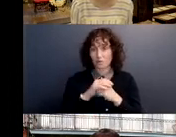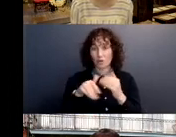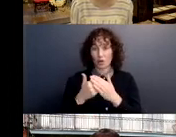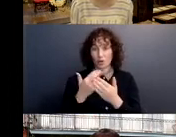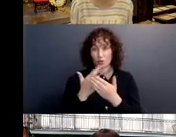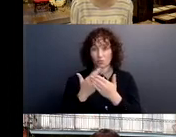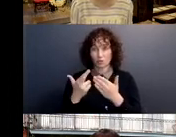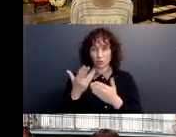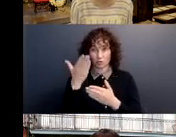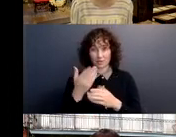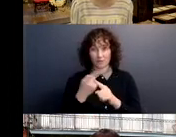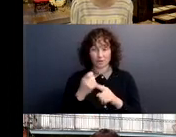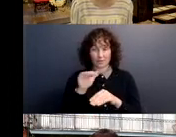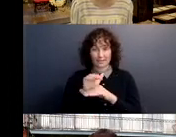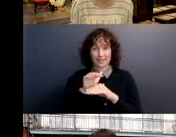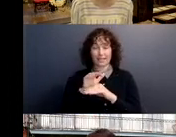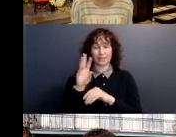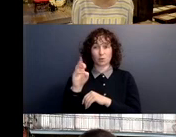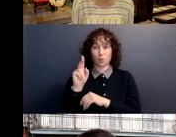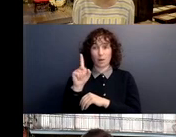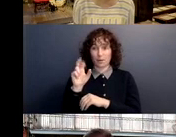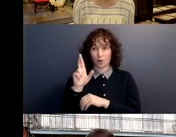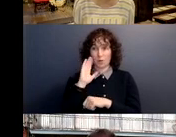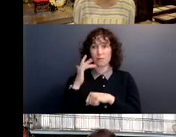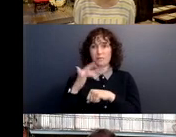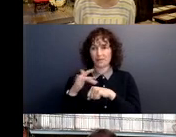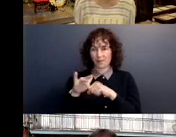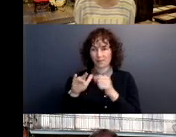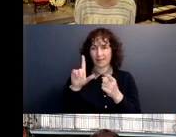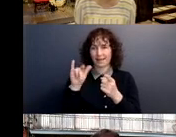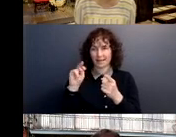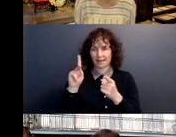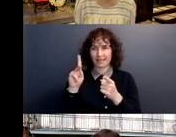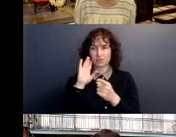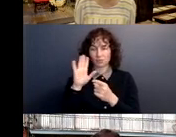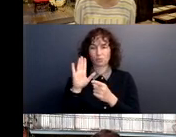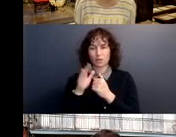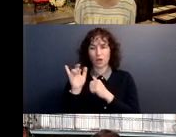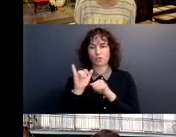from tonight's webinar will all be available in these links. We'll even drop some things in the chat for you.